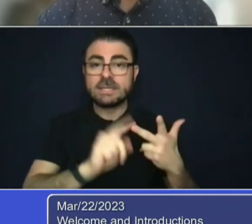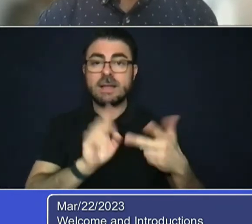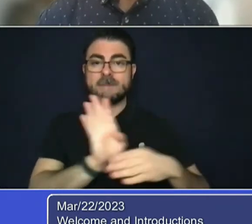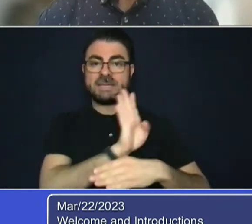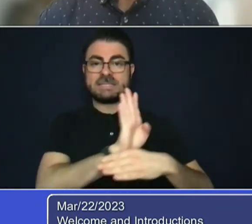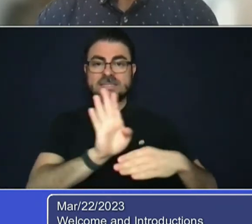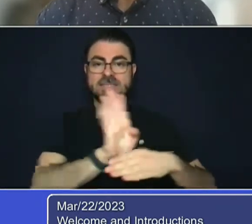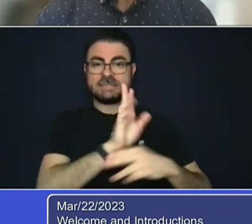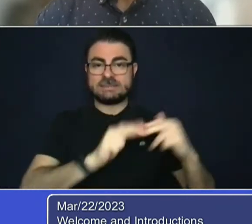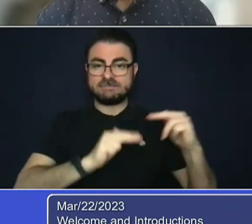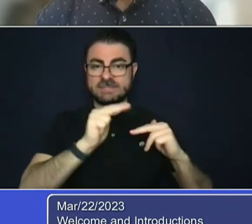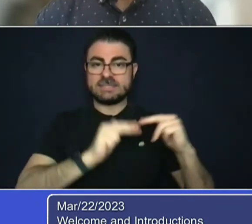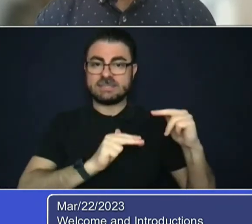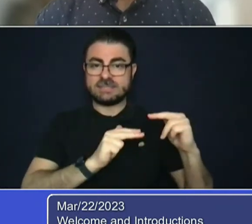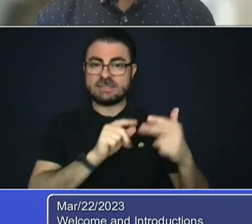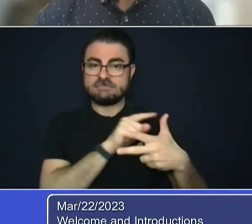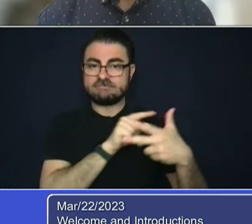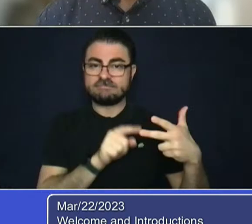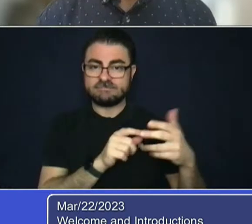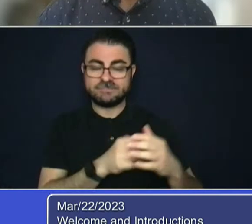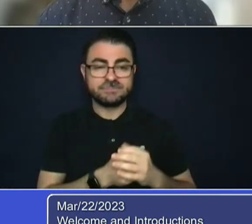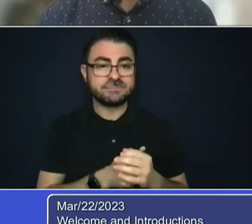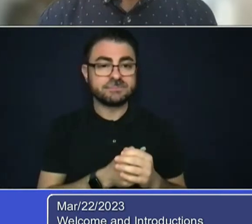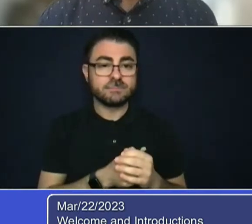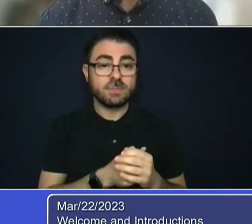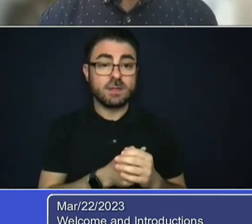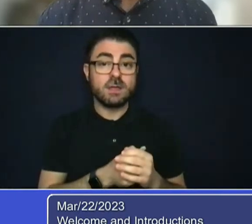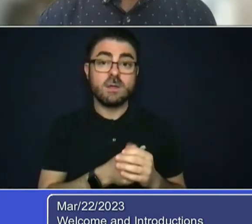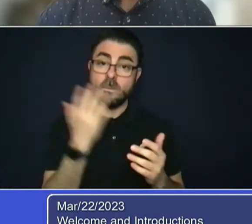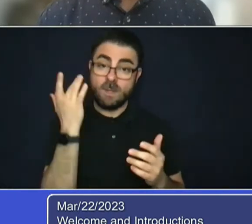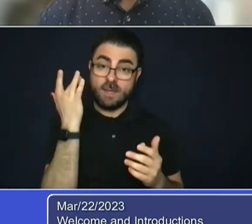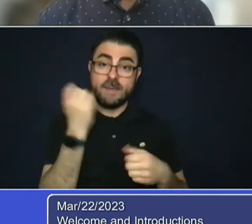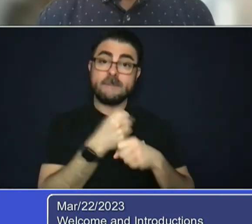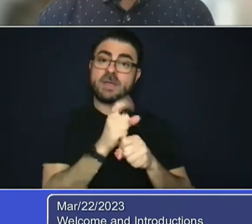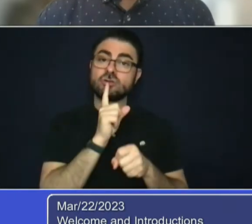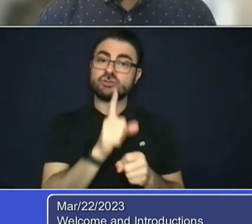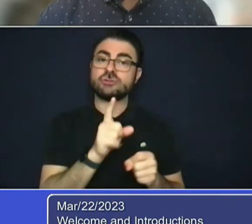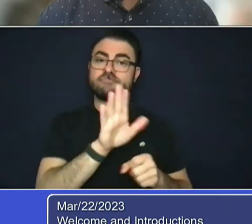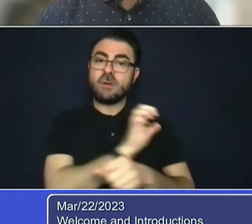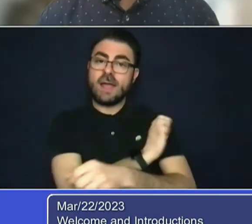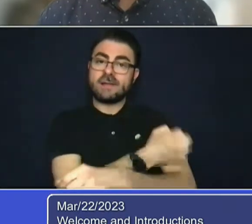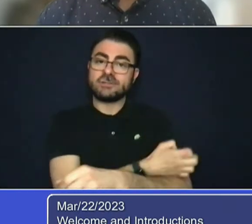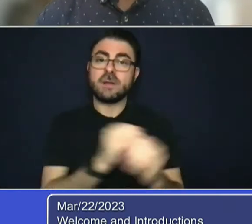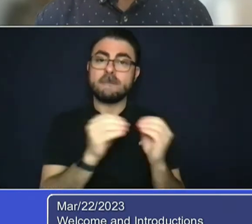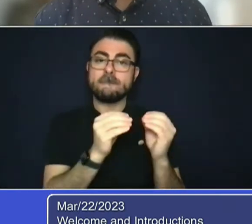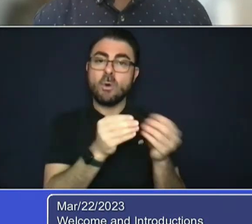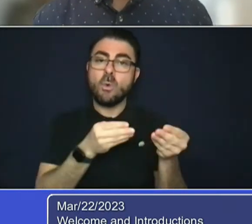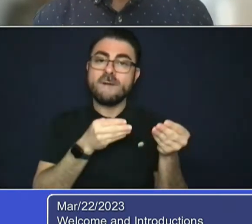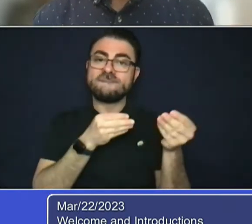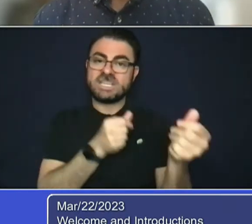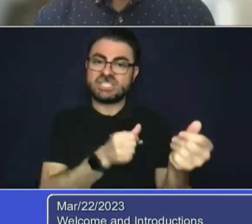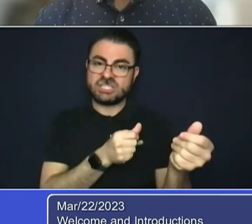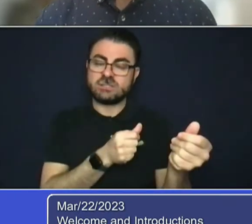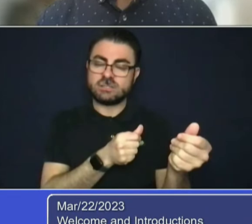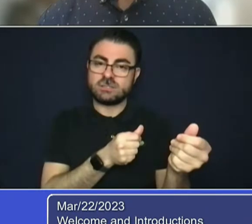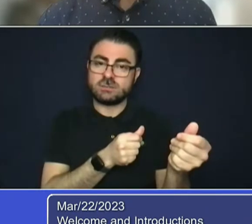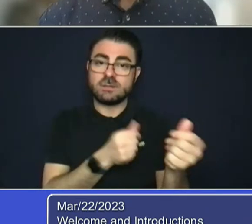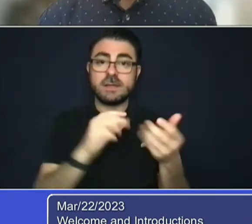EFFICIENCY IN OUR HOUSES, APARTMENT BUILDINGS, COMMERCIAL BUILDINGS, THAT OUR BUSINESSES EXIST WITHIN.